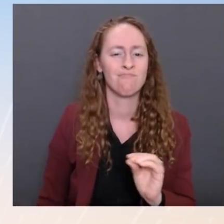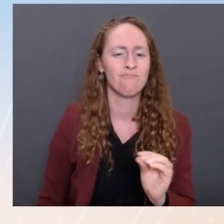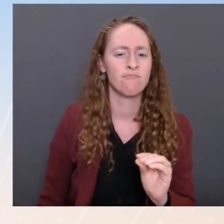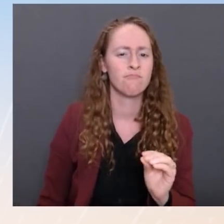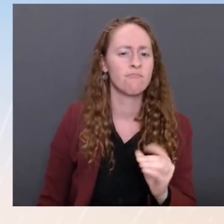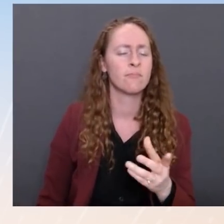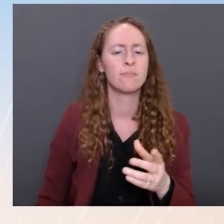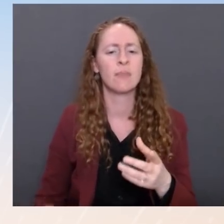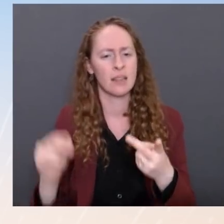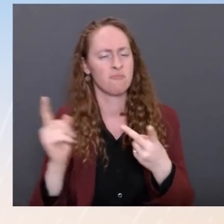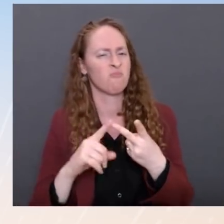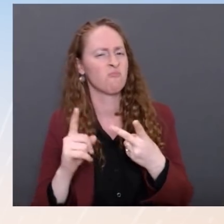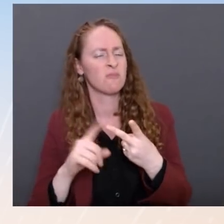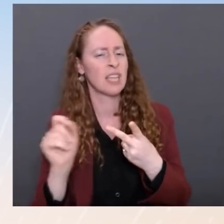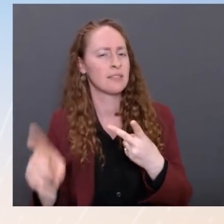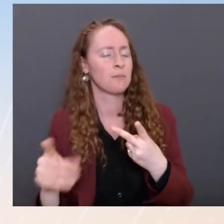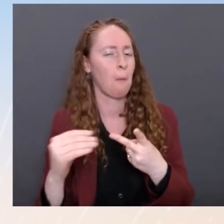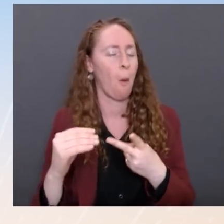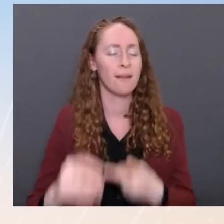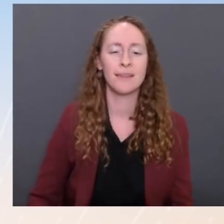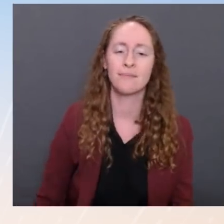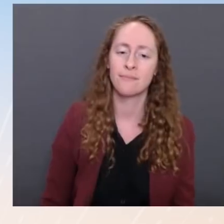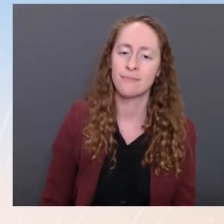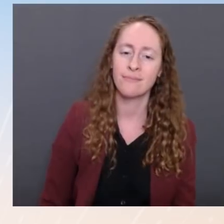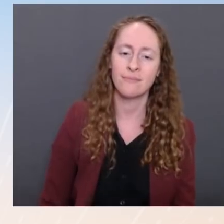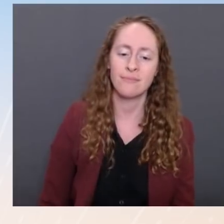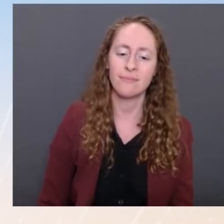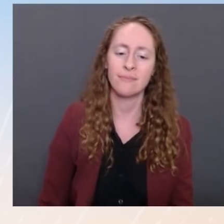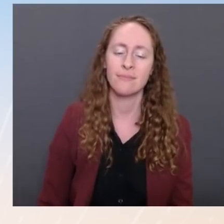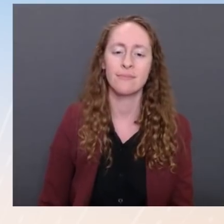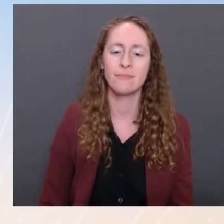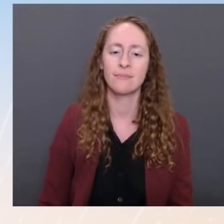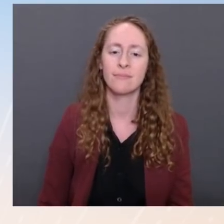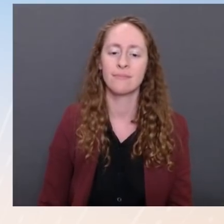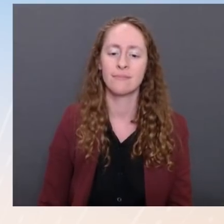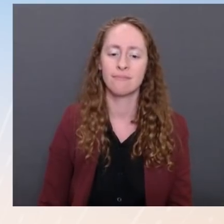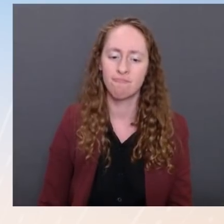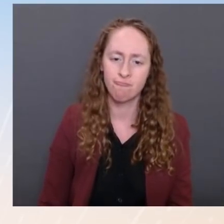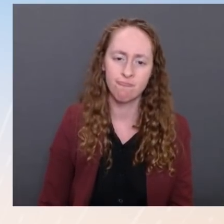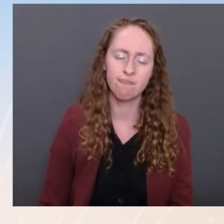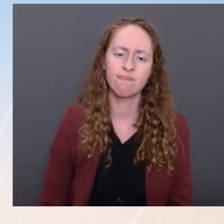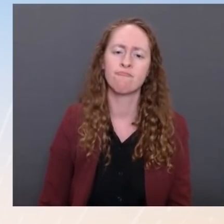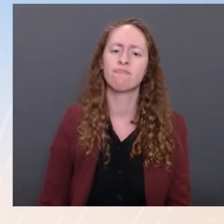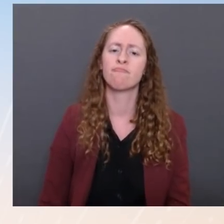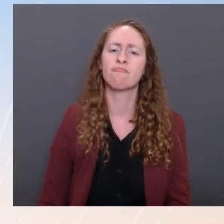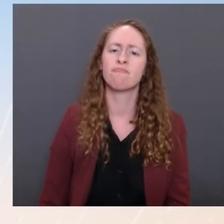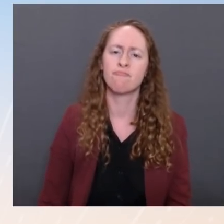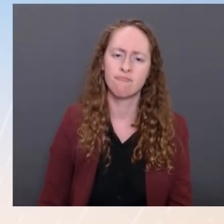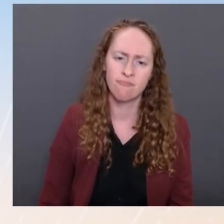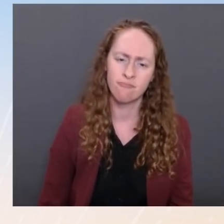So, on the ASEAN Summit, Ukraine will absolutely be on the agenda. In terms of what the final communiqué will look like,